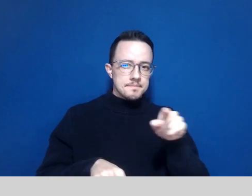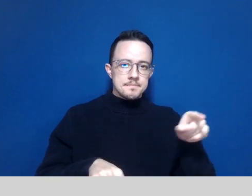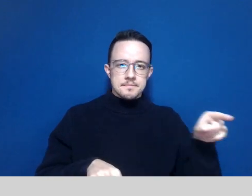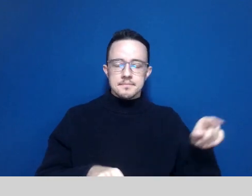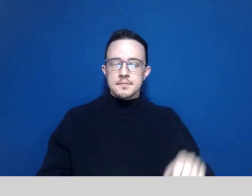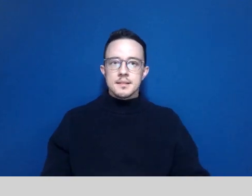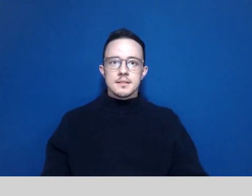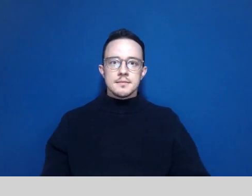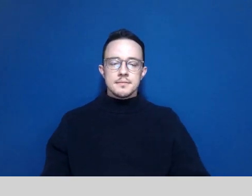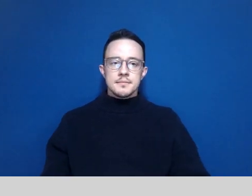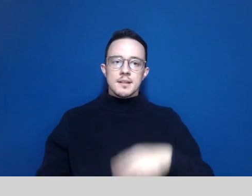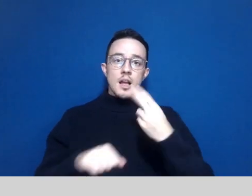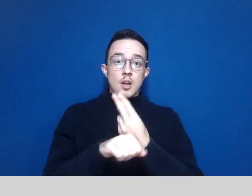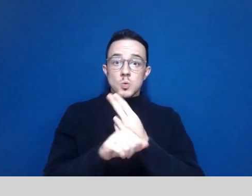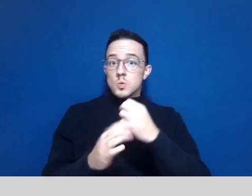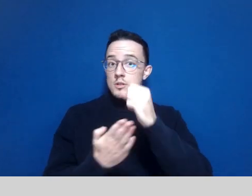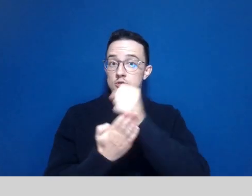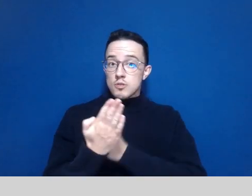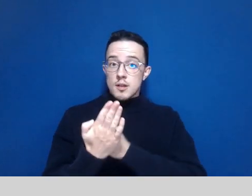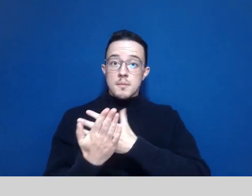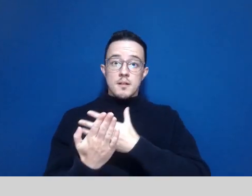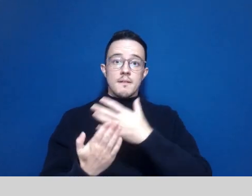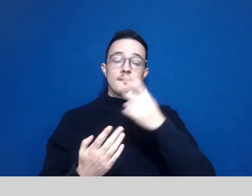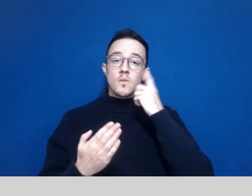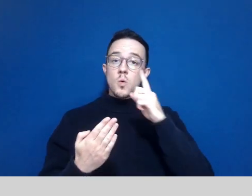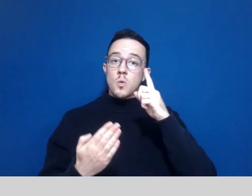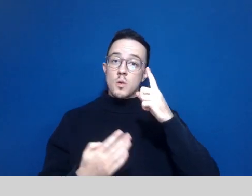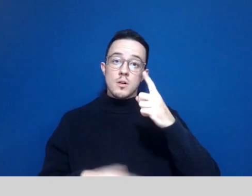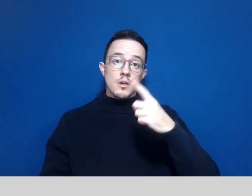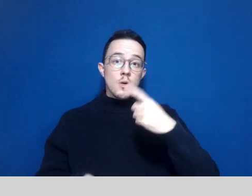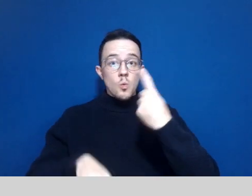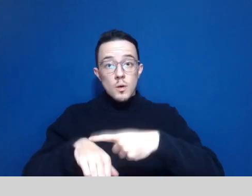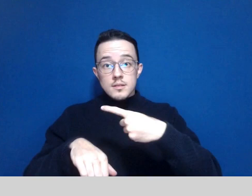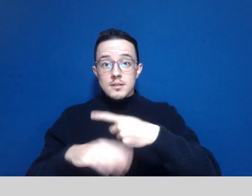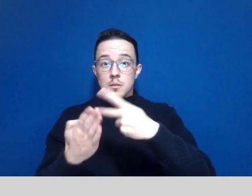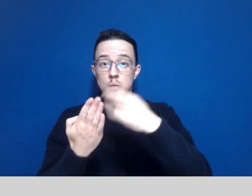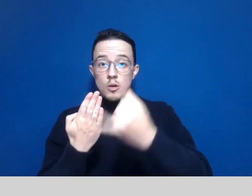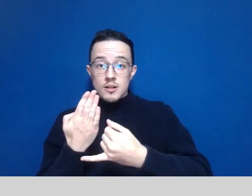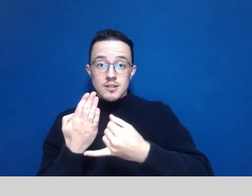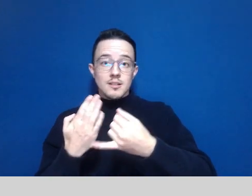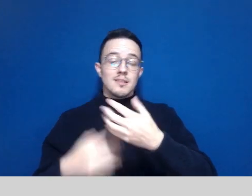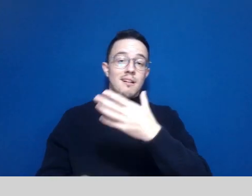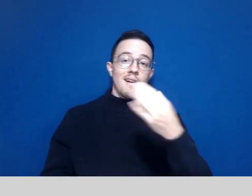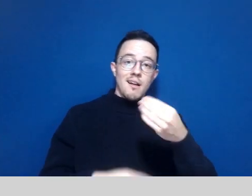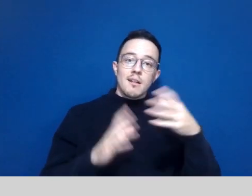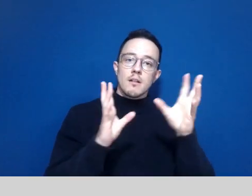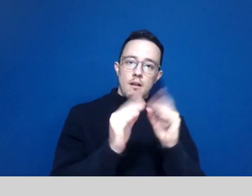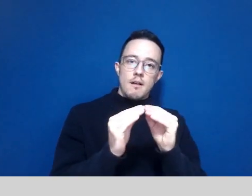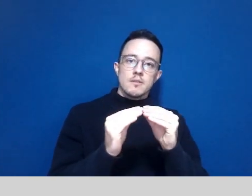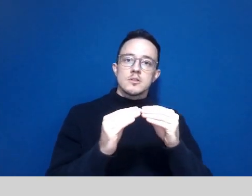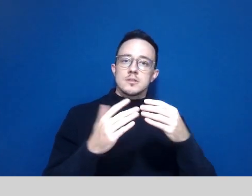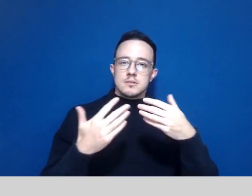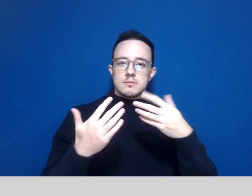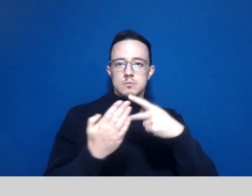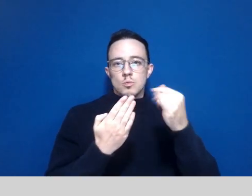I use this script for one-off projects as well as these bulk projects, like the PyGotham conference.